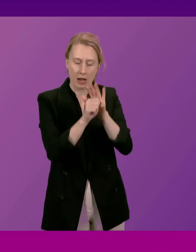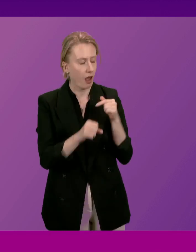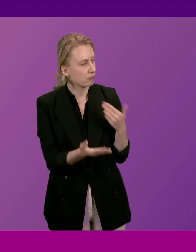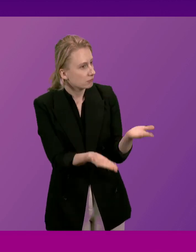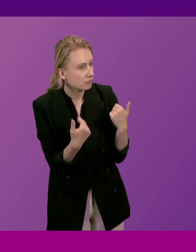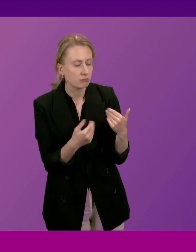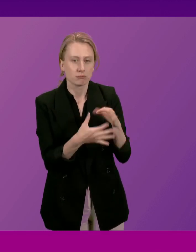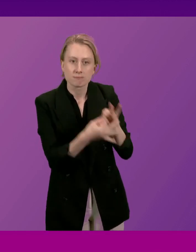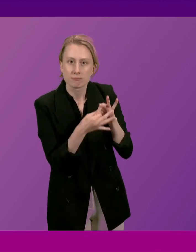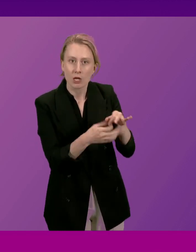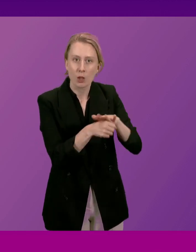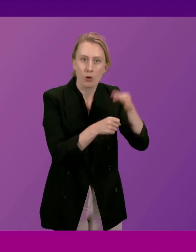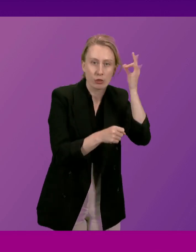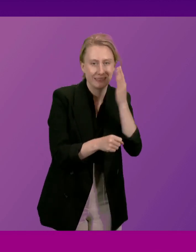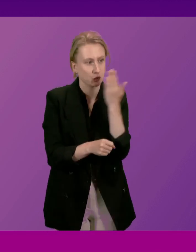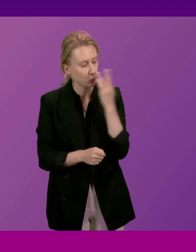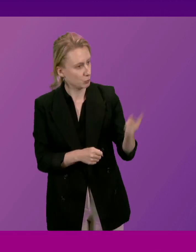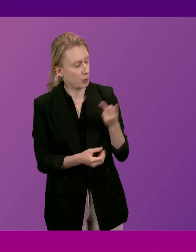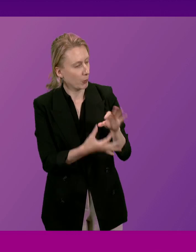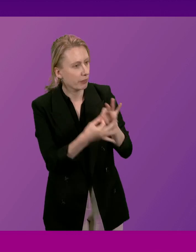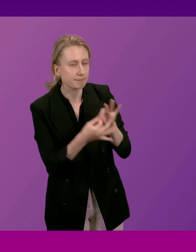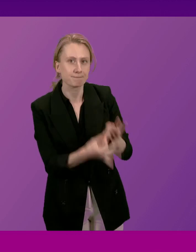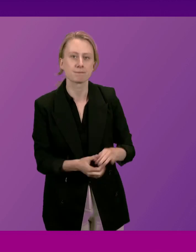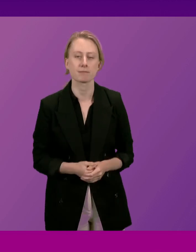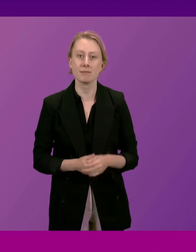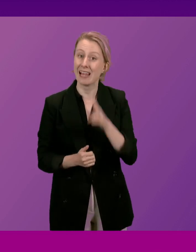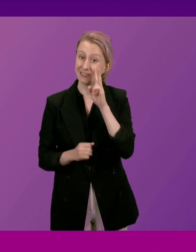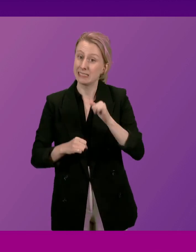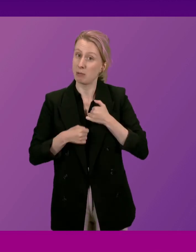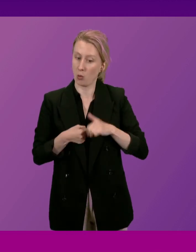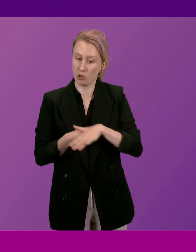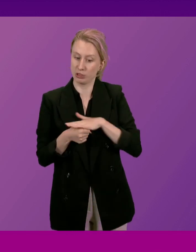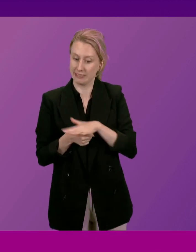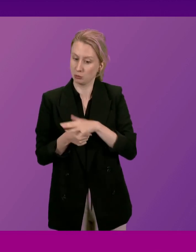and local authorities. I have seen that programme in action in my constituency, and it is powerful